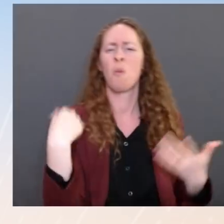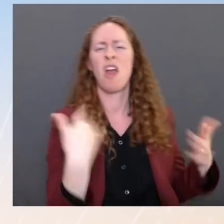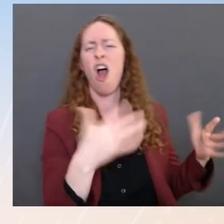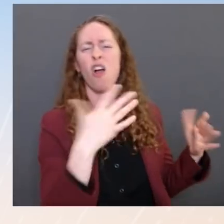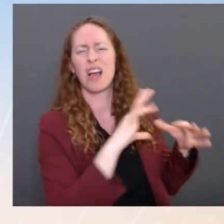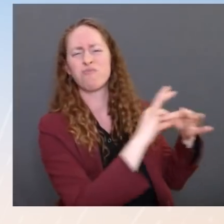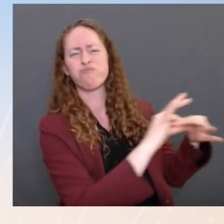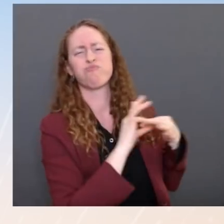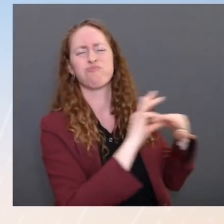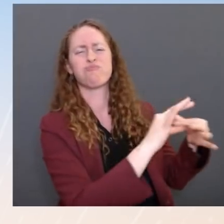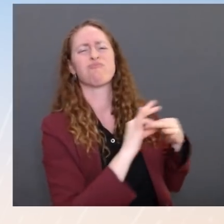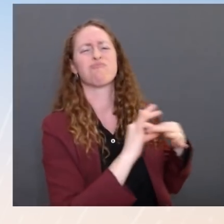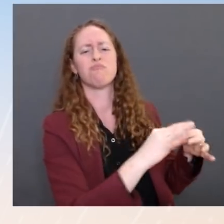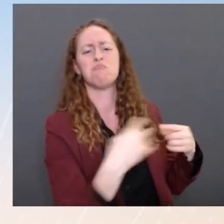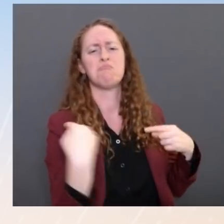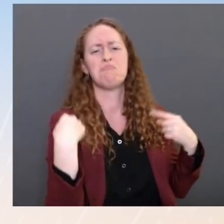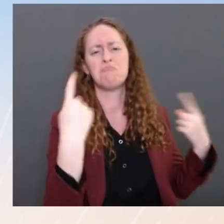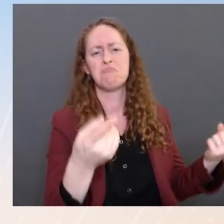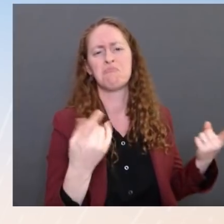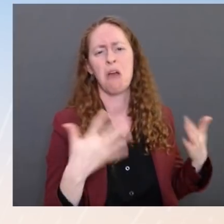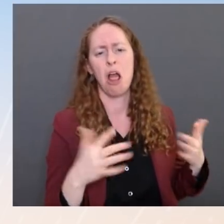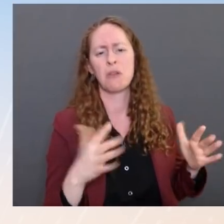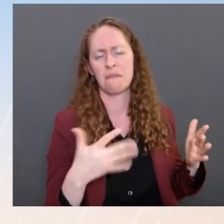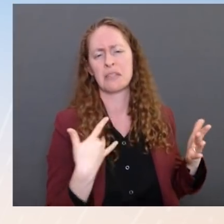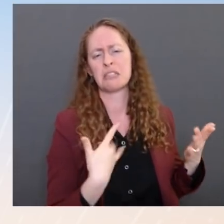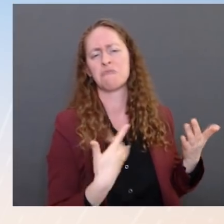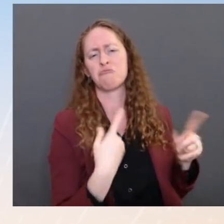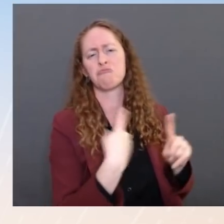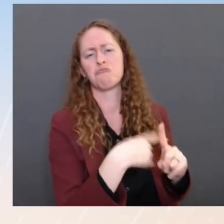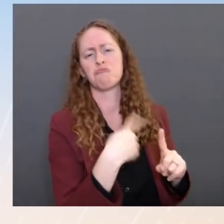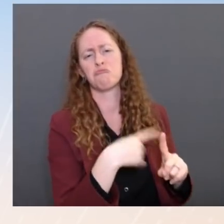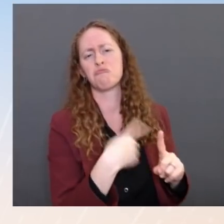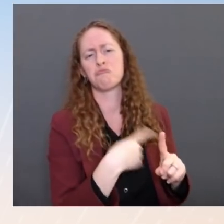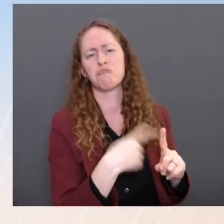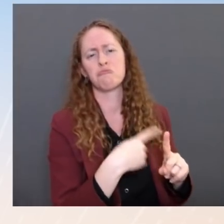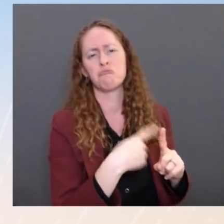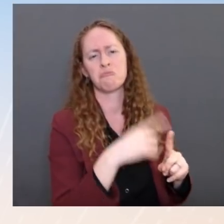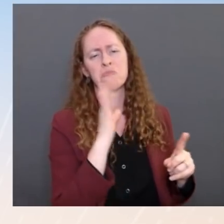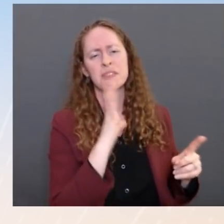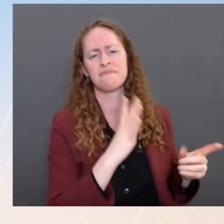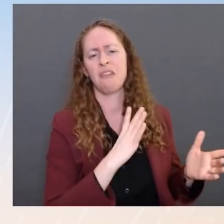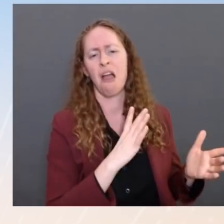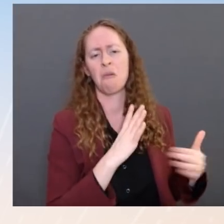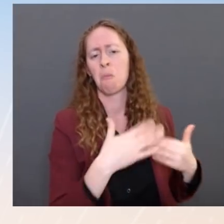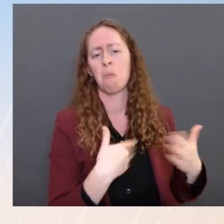either country may have about the period now or whatever is required if they were to join NATO.